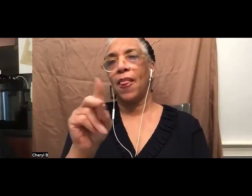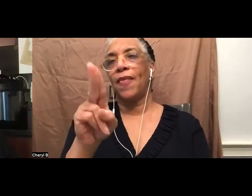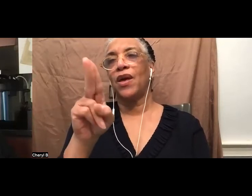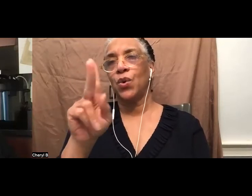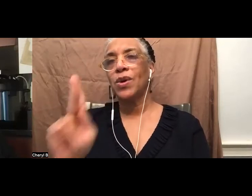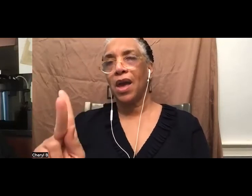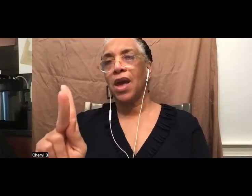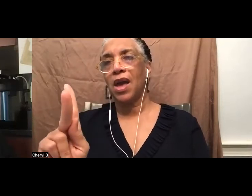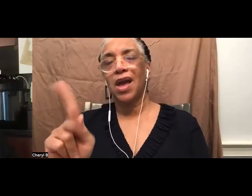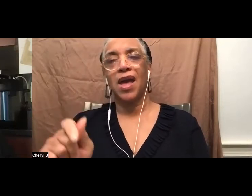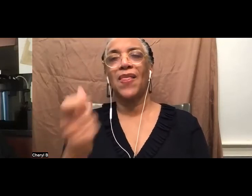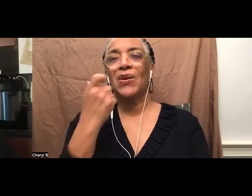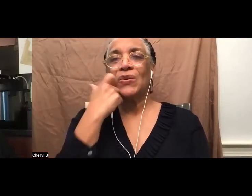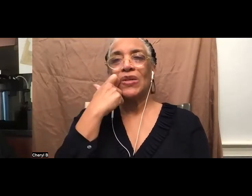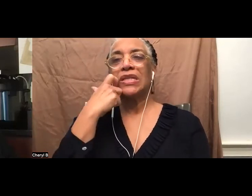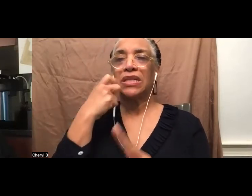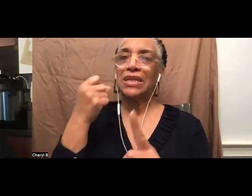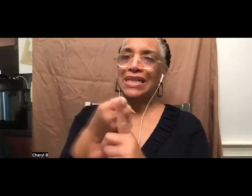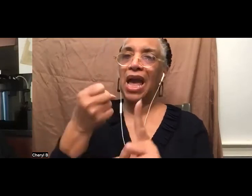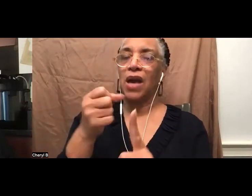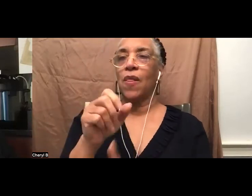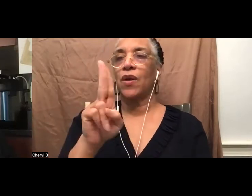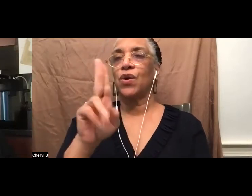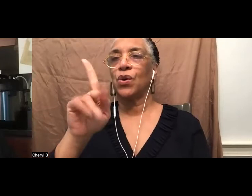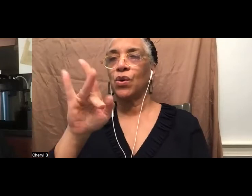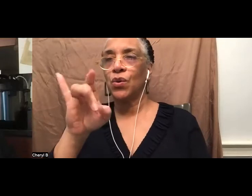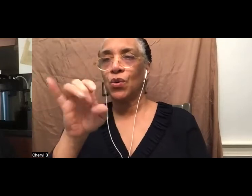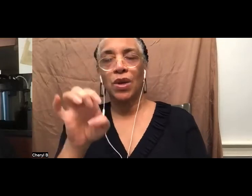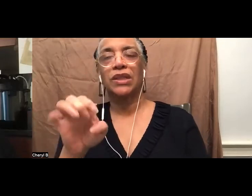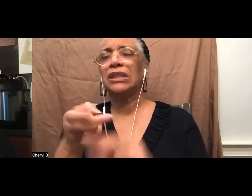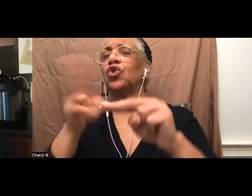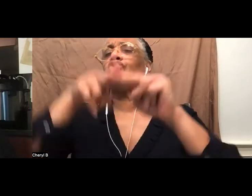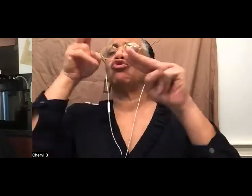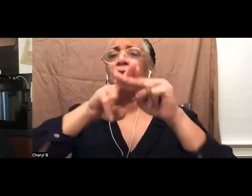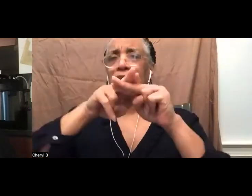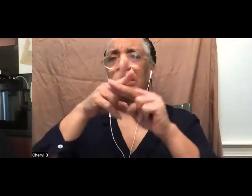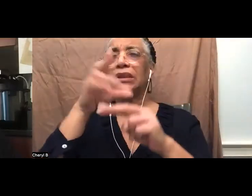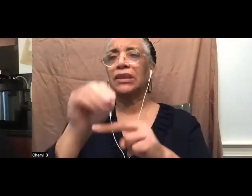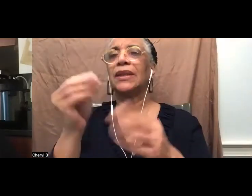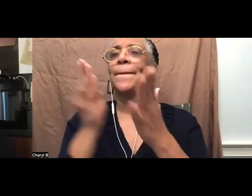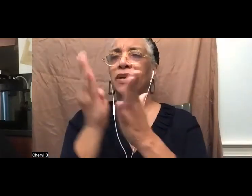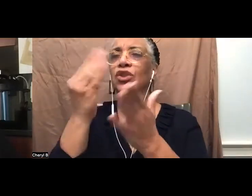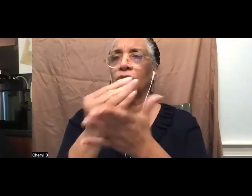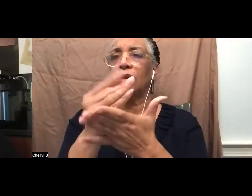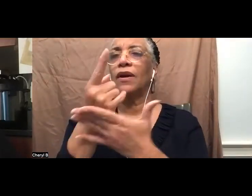been a huge growth in both the US military budget and arms dealers. On April 14